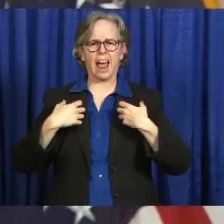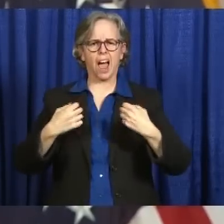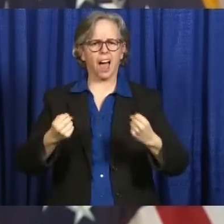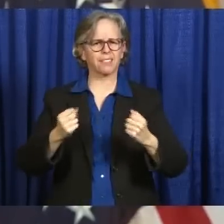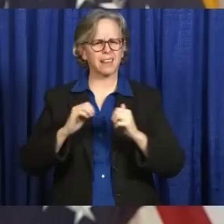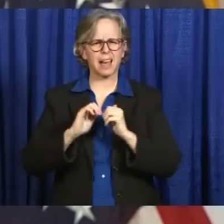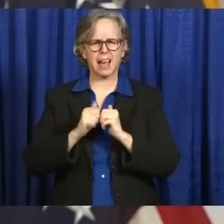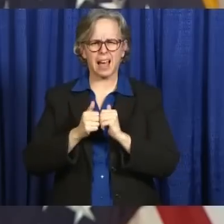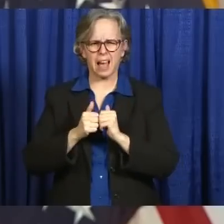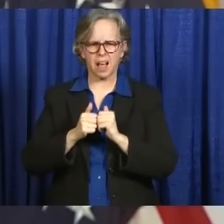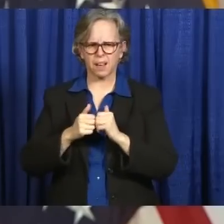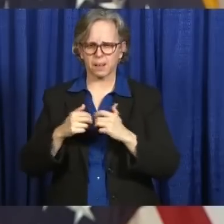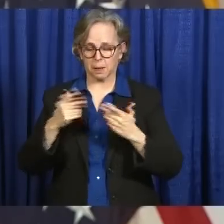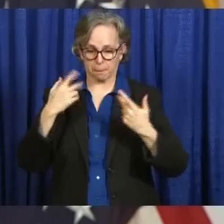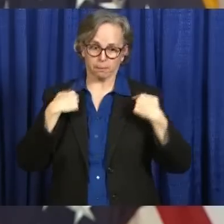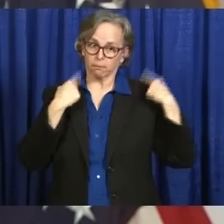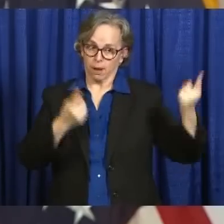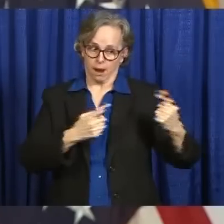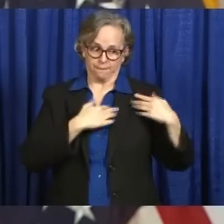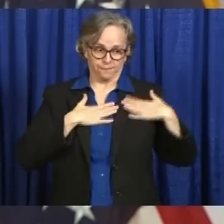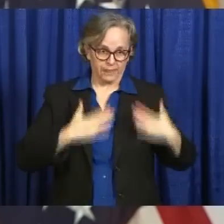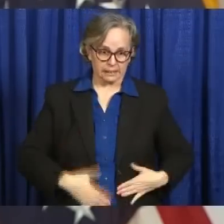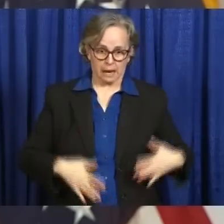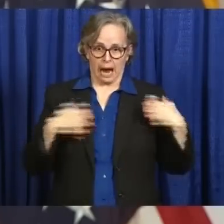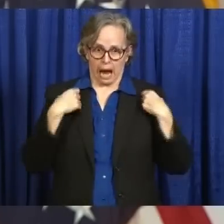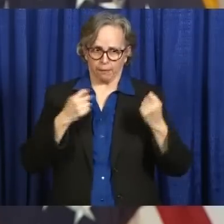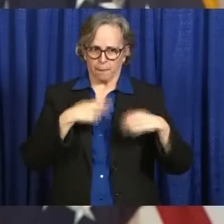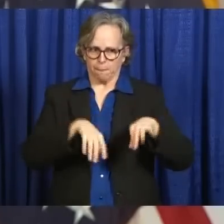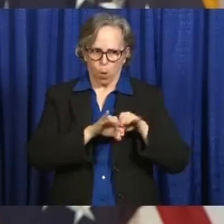ABOUT HOW WE CAN TAKE CARE OF OUR WHOLE HEALTH, OUR TOTAL